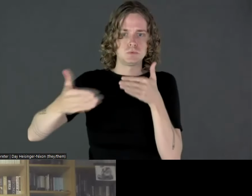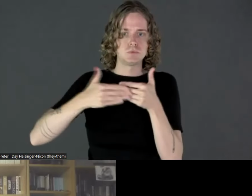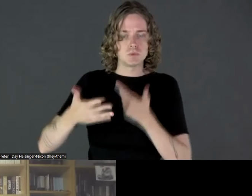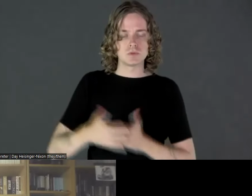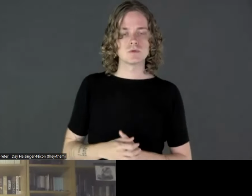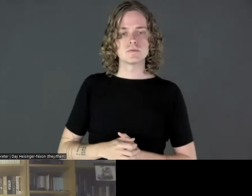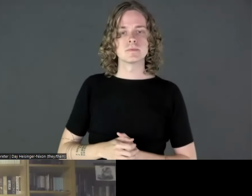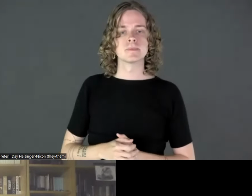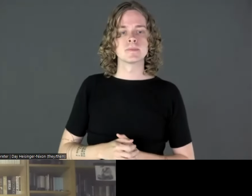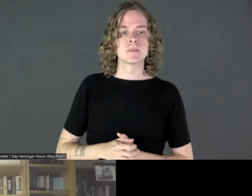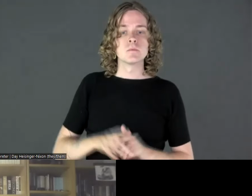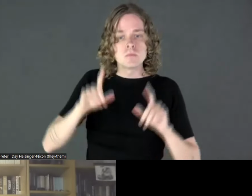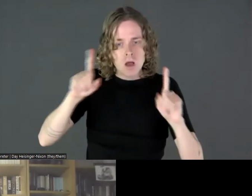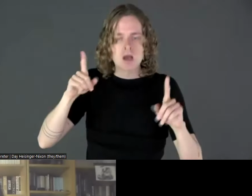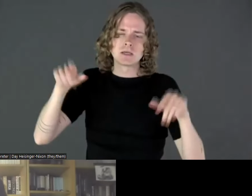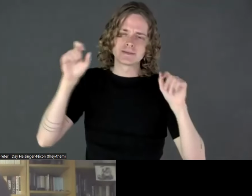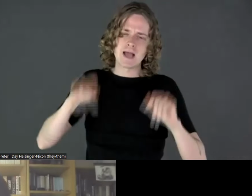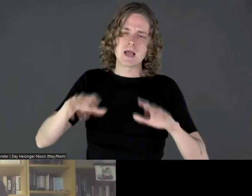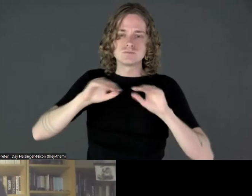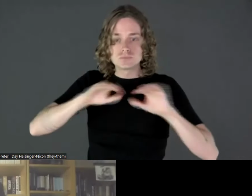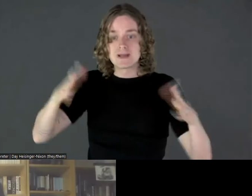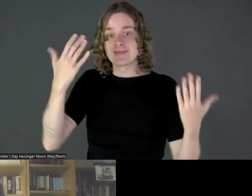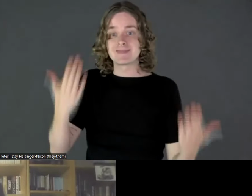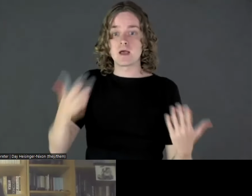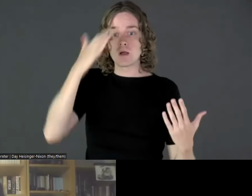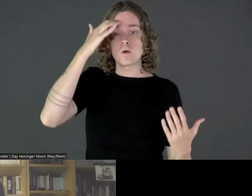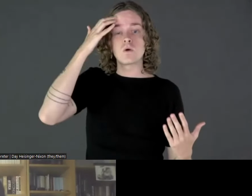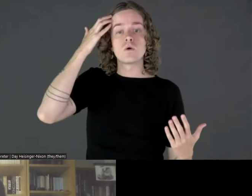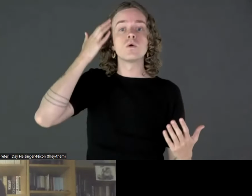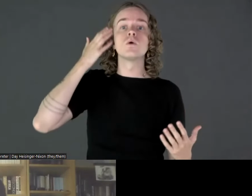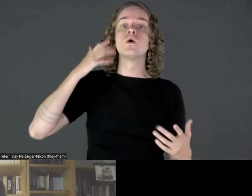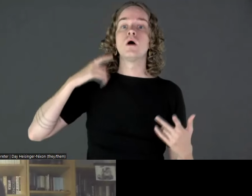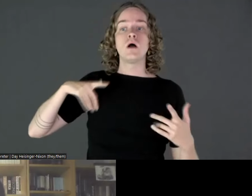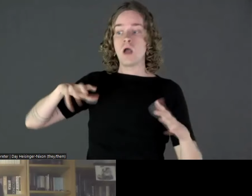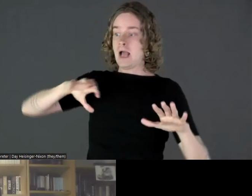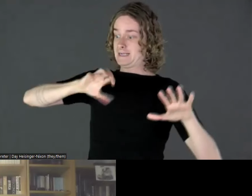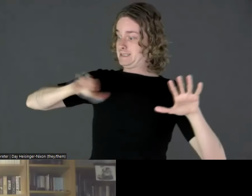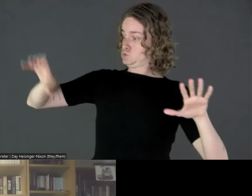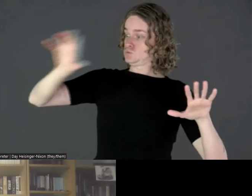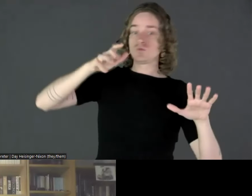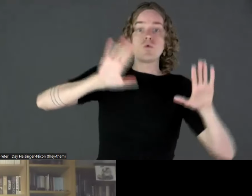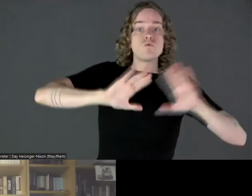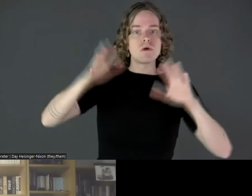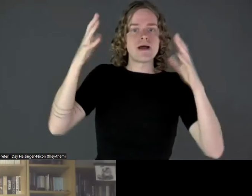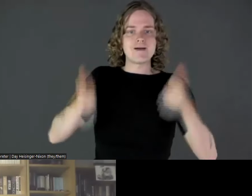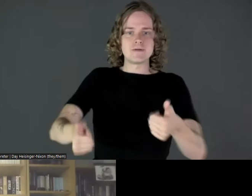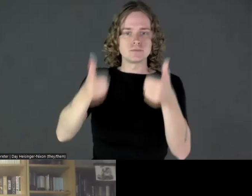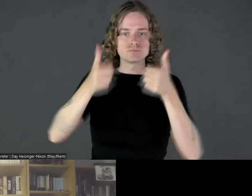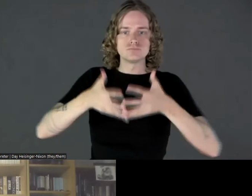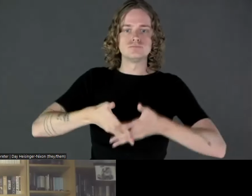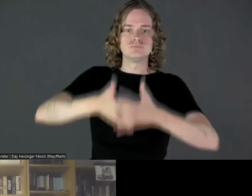countries who have an active humanitarian needs overview and response plan, half of them only have